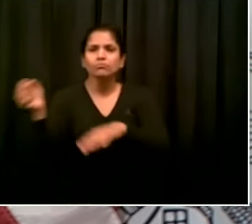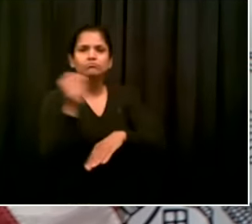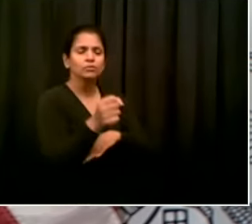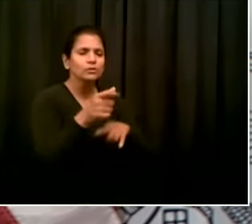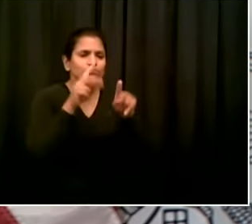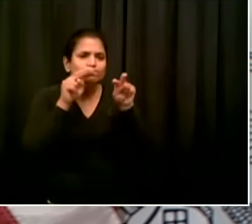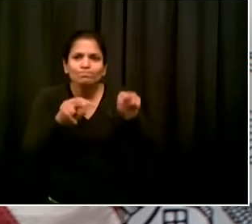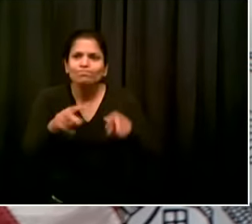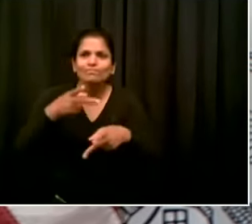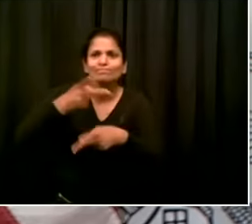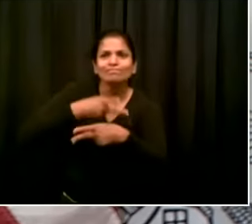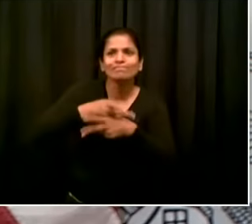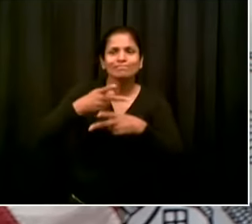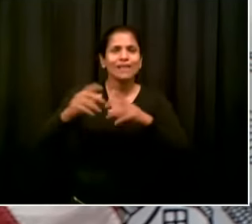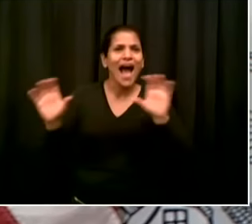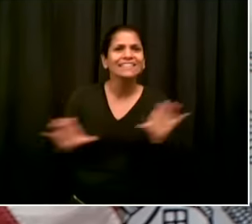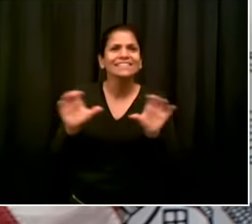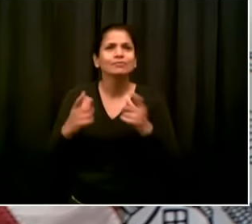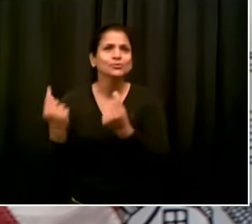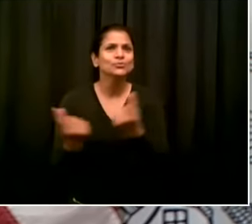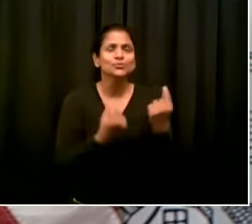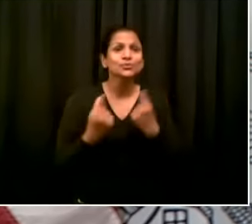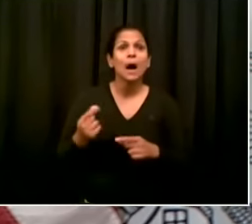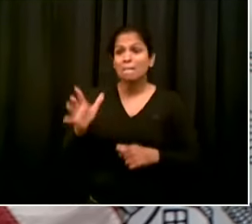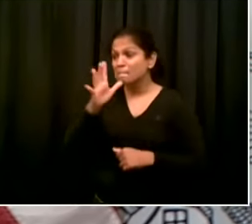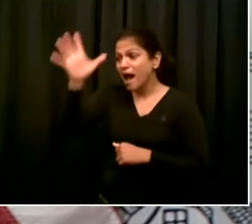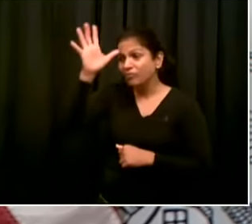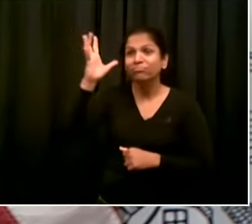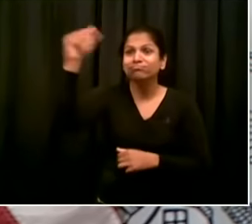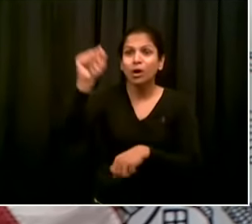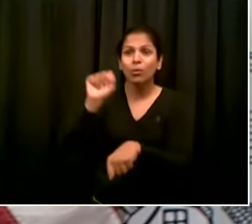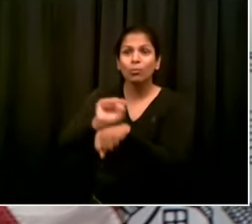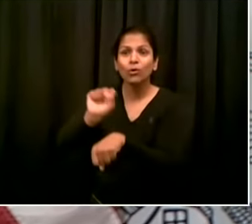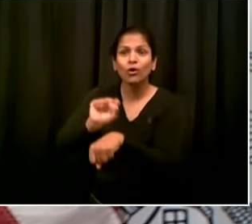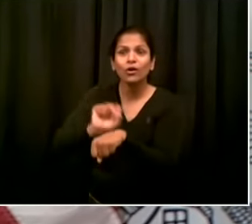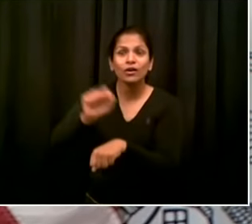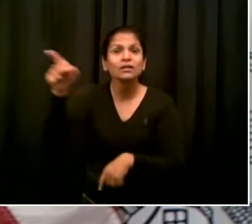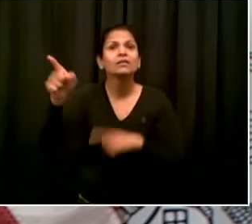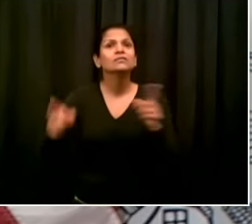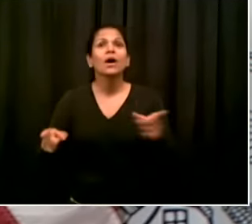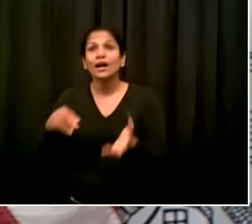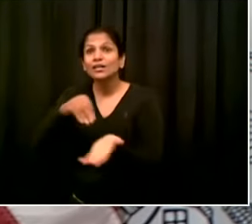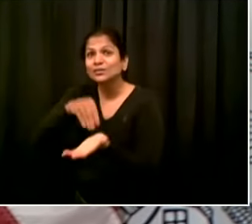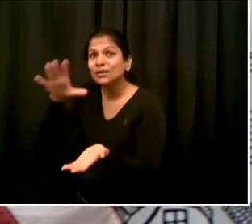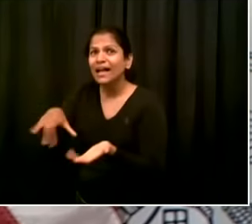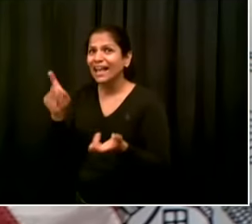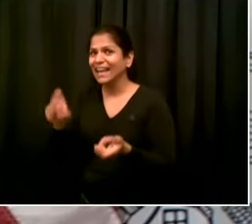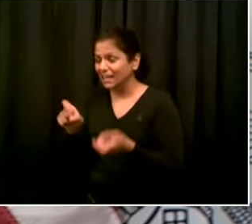SCHOOL. THAT IS WHY IT IS SO IMPORTANT THAT WE DO WHAT DWEO R FOOUR CHILDREN BECAUSE OUR CHILDREN NEED US.